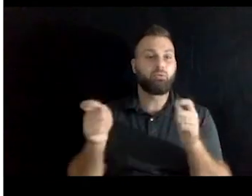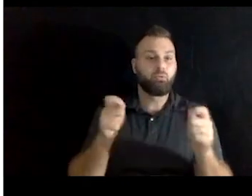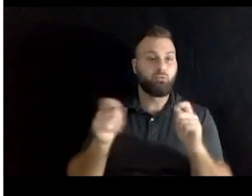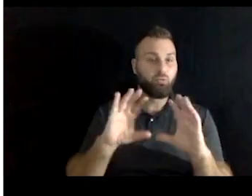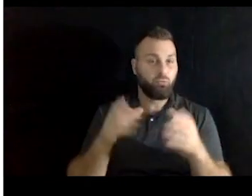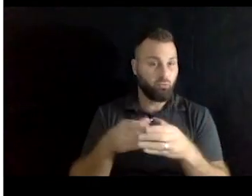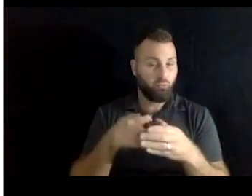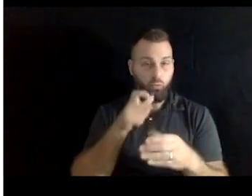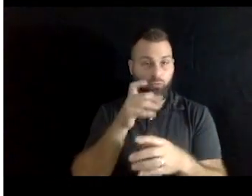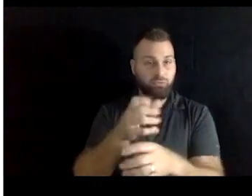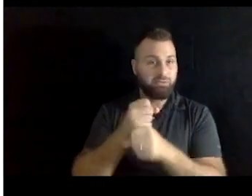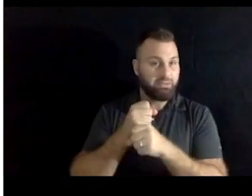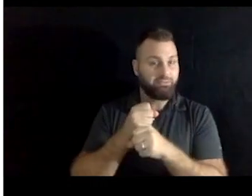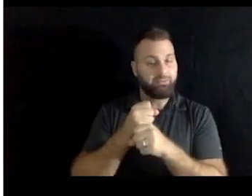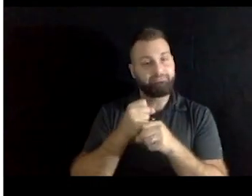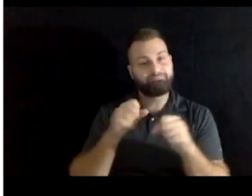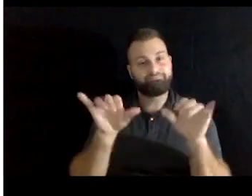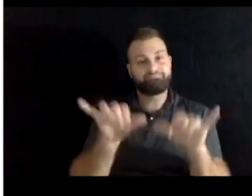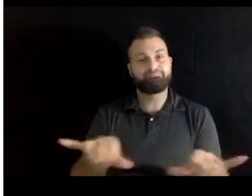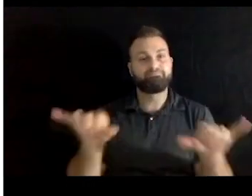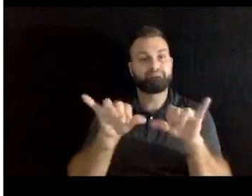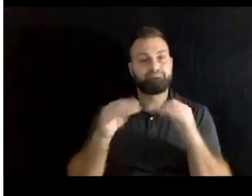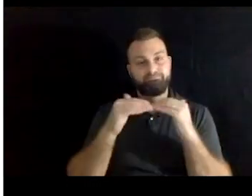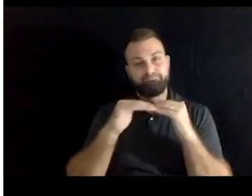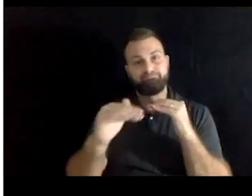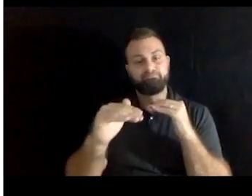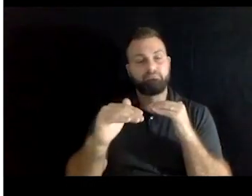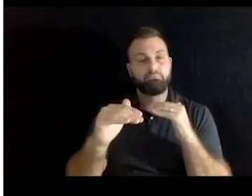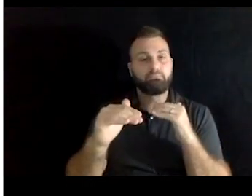and receiving kind of status quo.